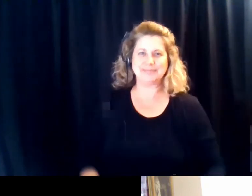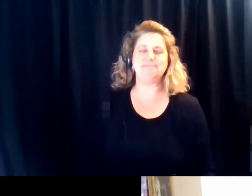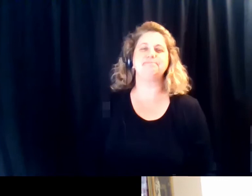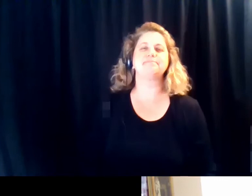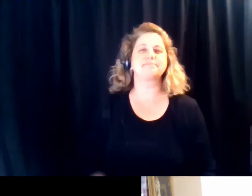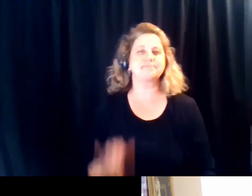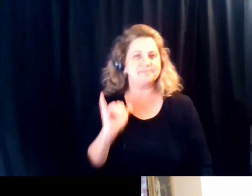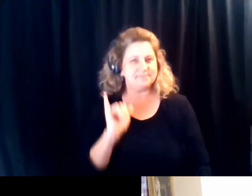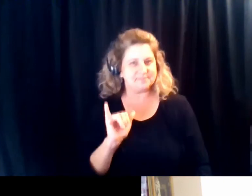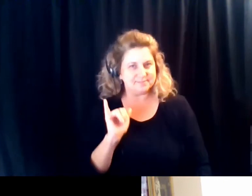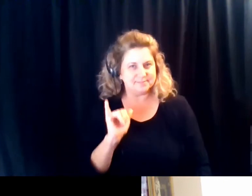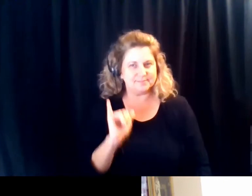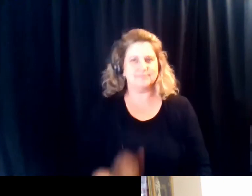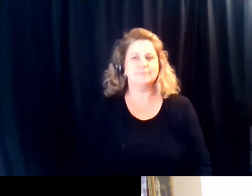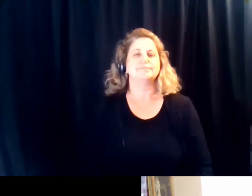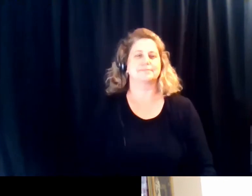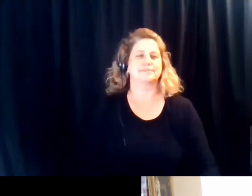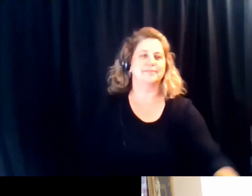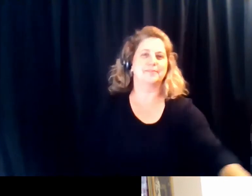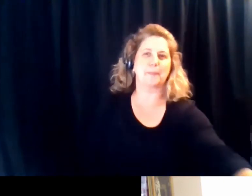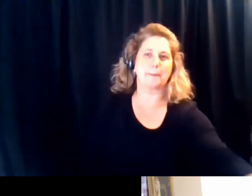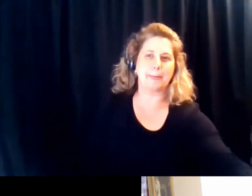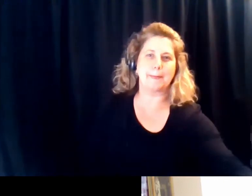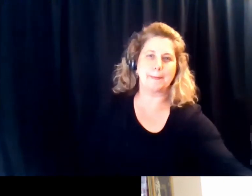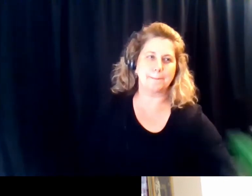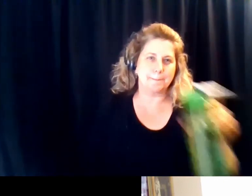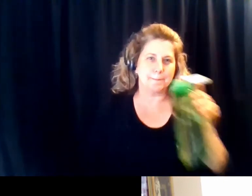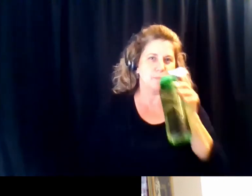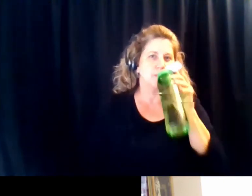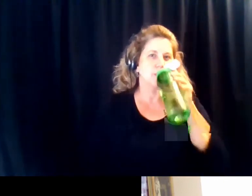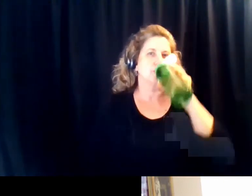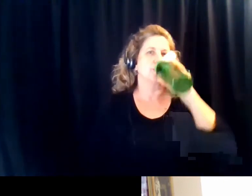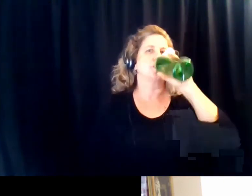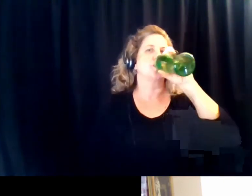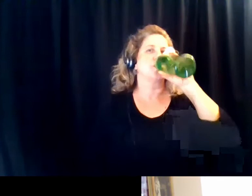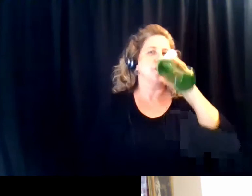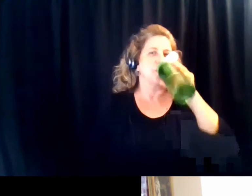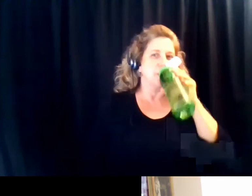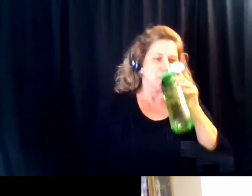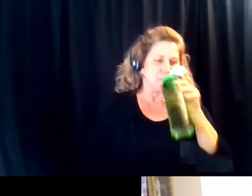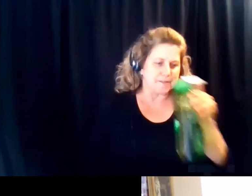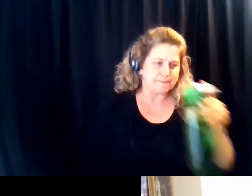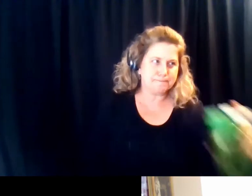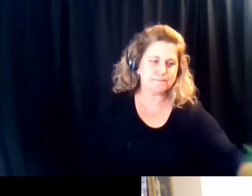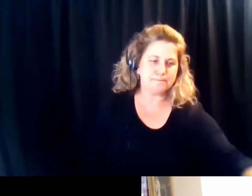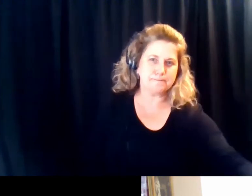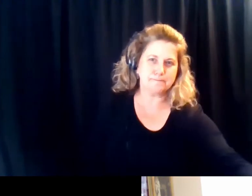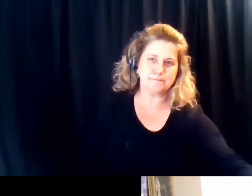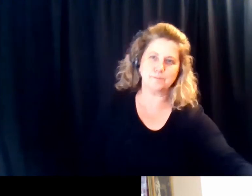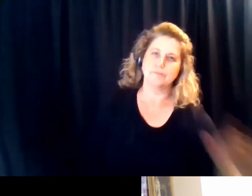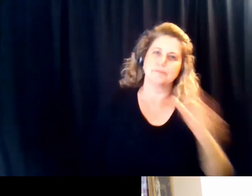Judith Heumann: Um, so I think what I want people to be doing is focusing and what I've been discussing what do we believe about health care.